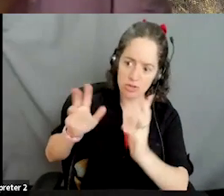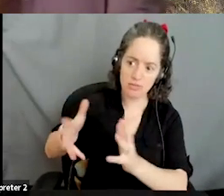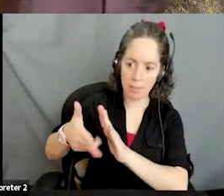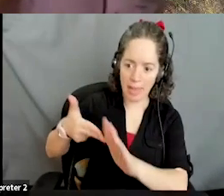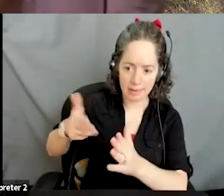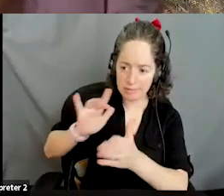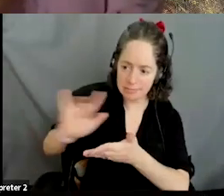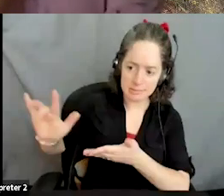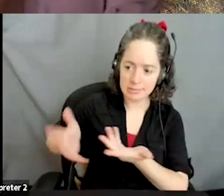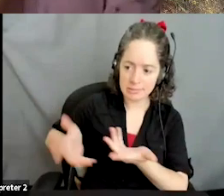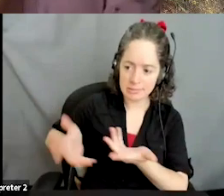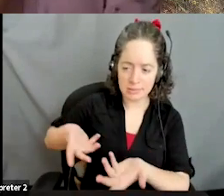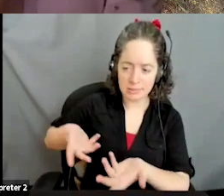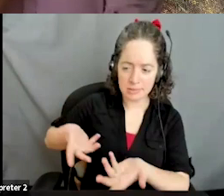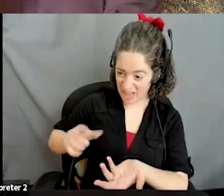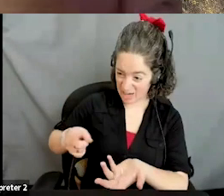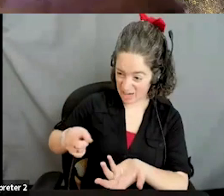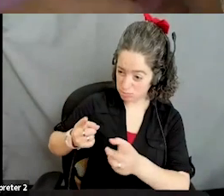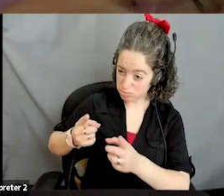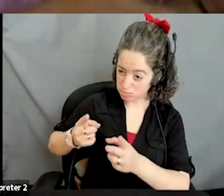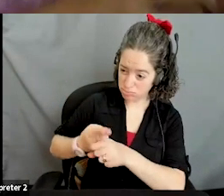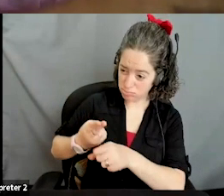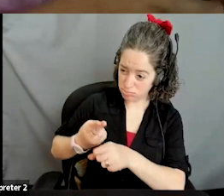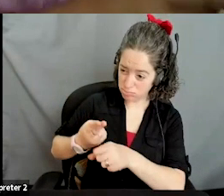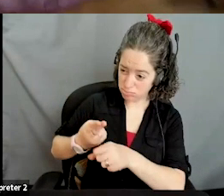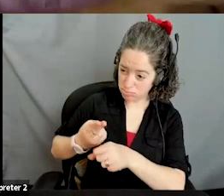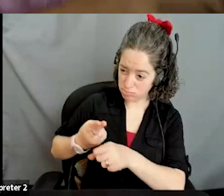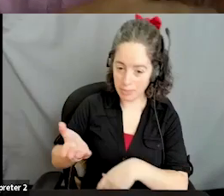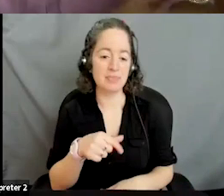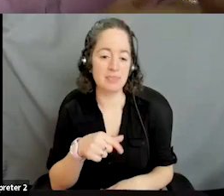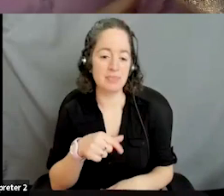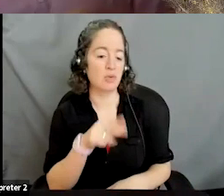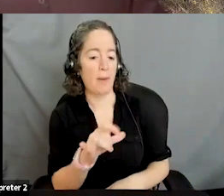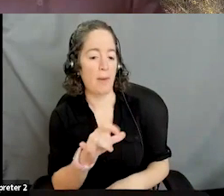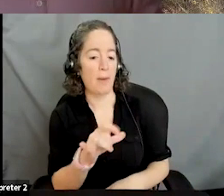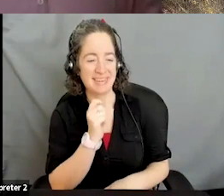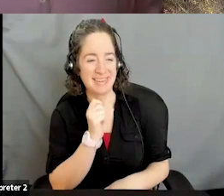That is one of those awareness of technical requirements only.